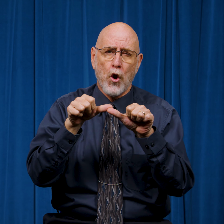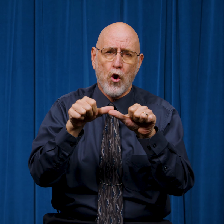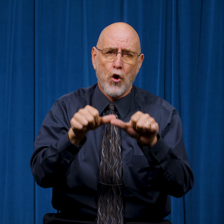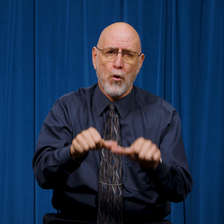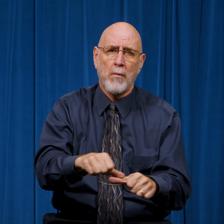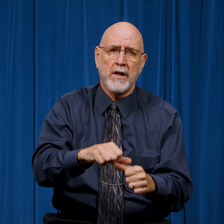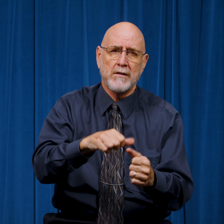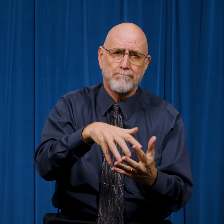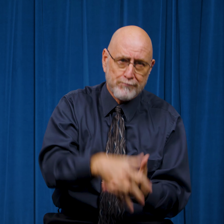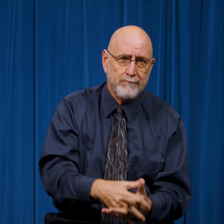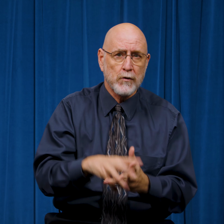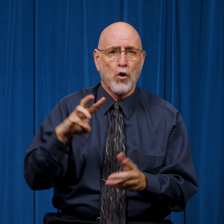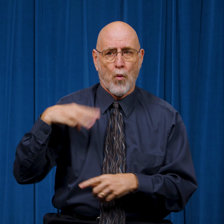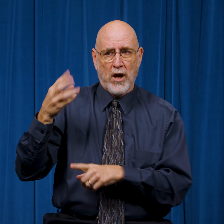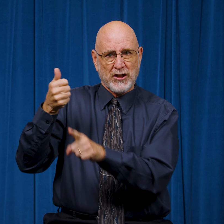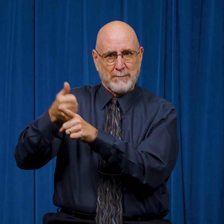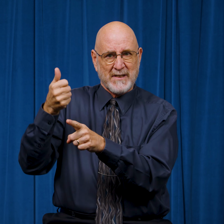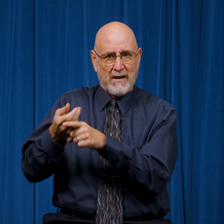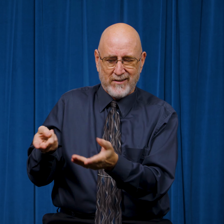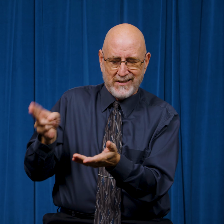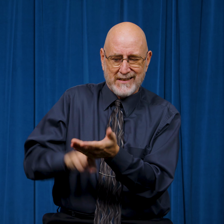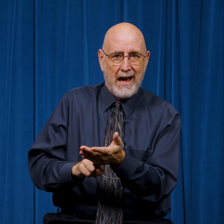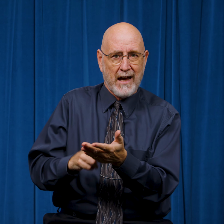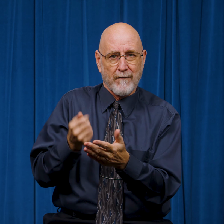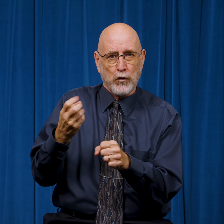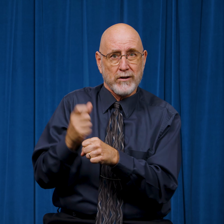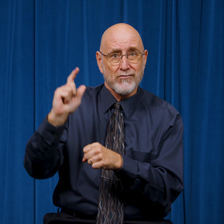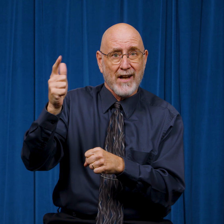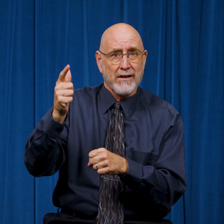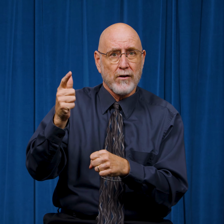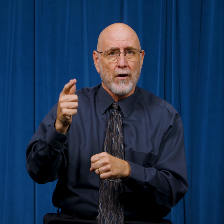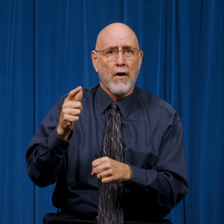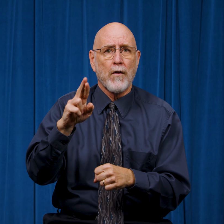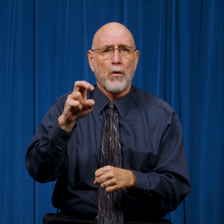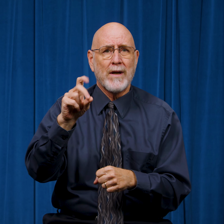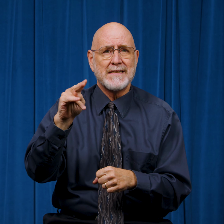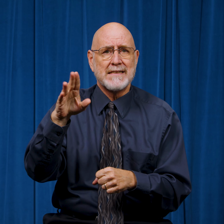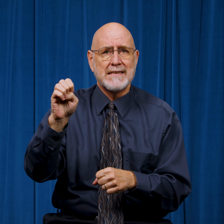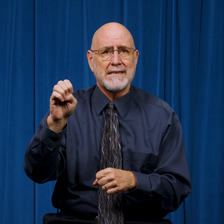when George Washington signed, a few years later, the Residence Act of 1790,